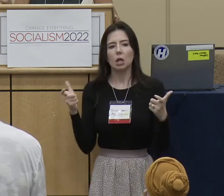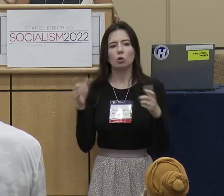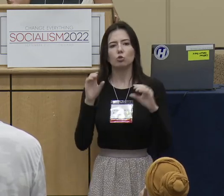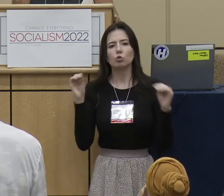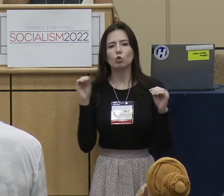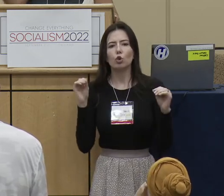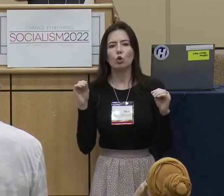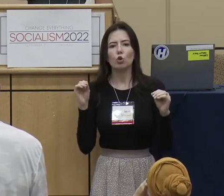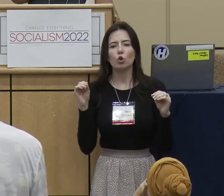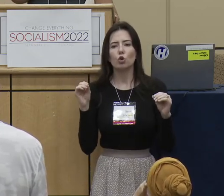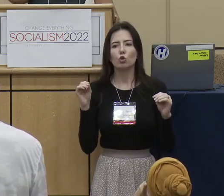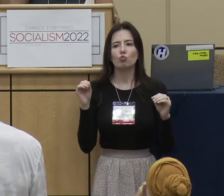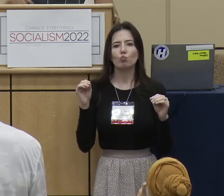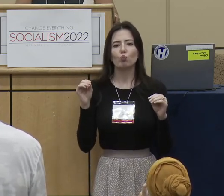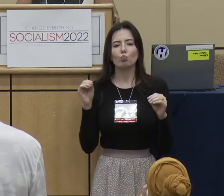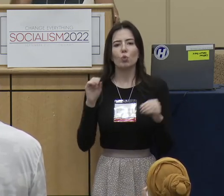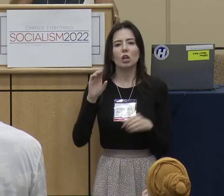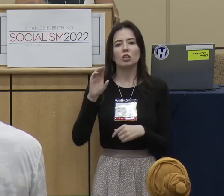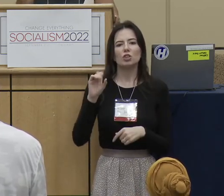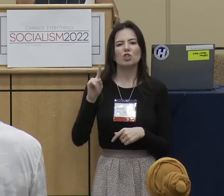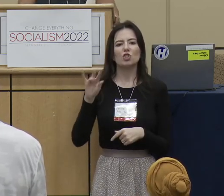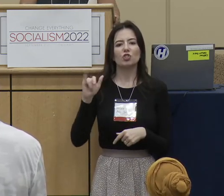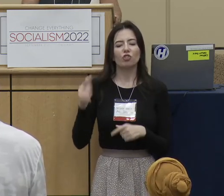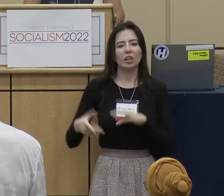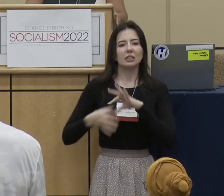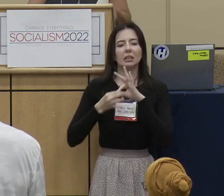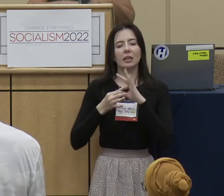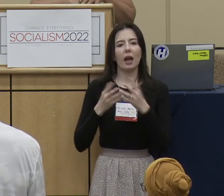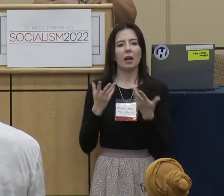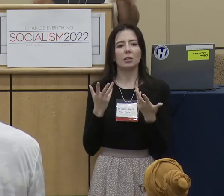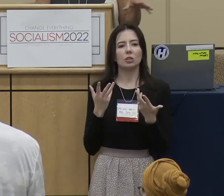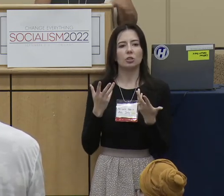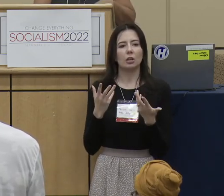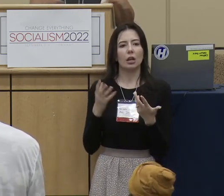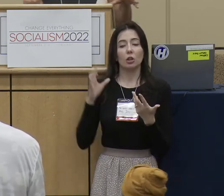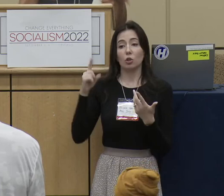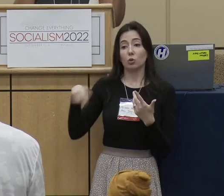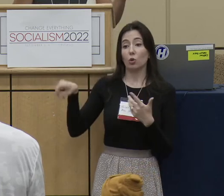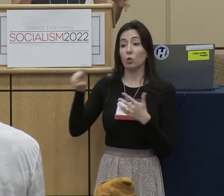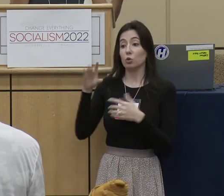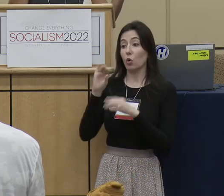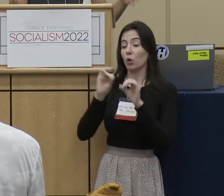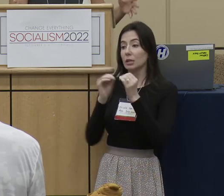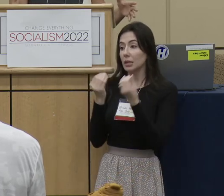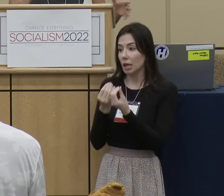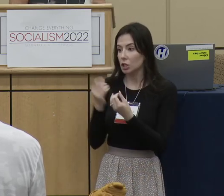for funding . And to do no strings attached